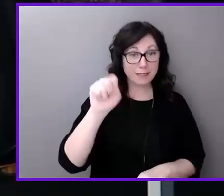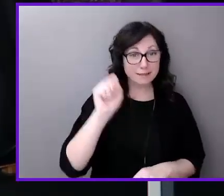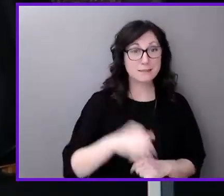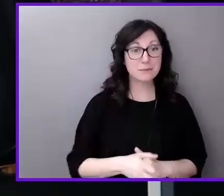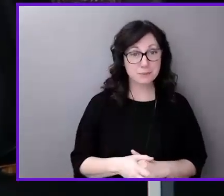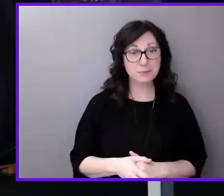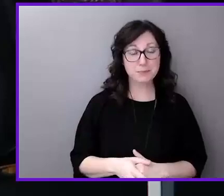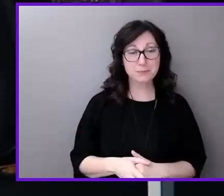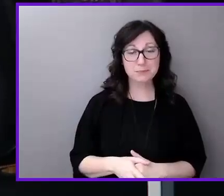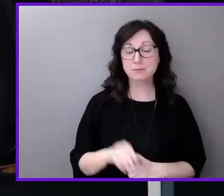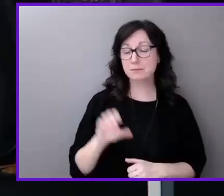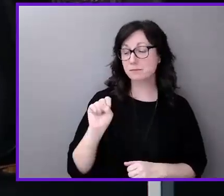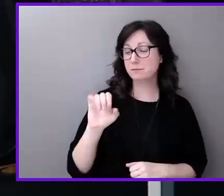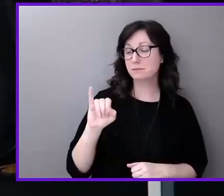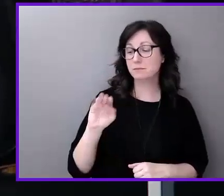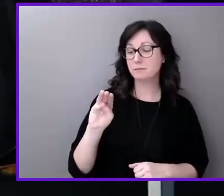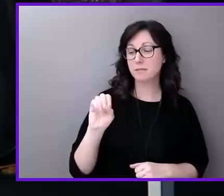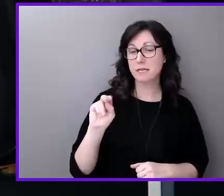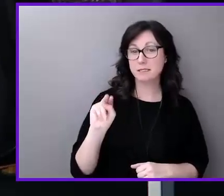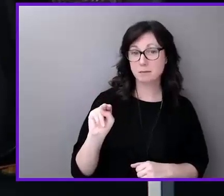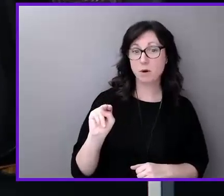Simon referred in his comments